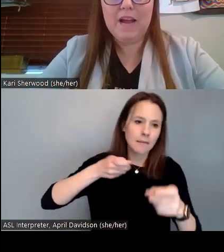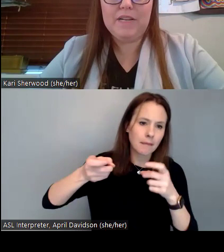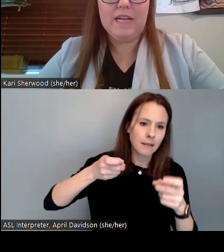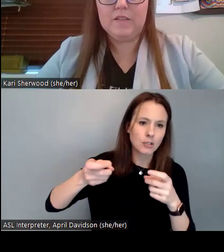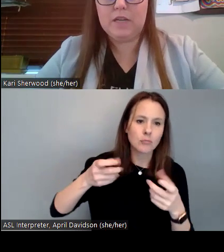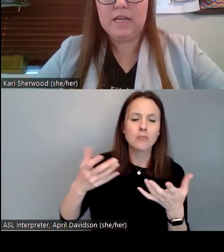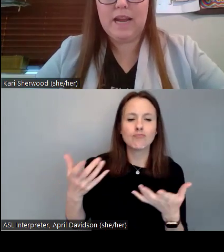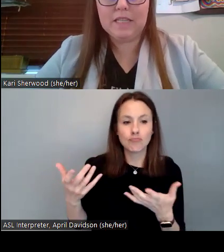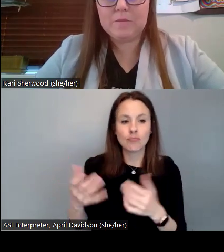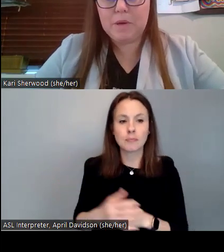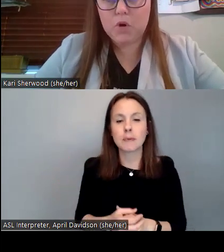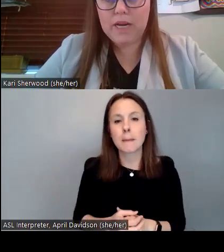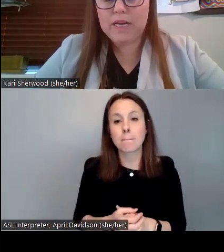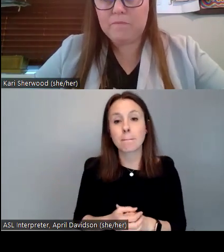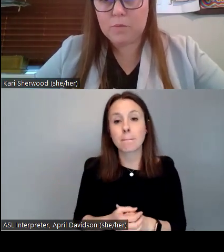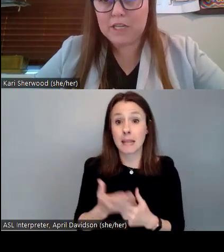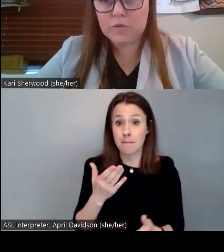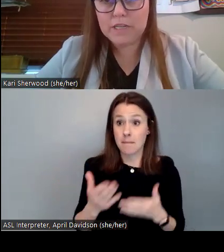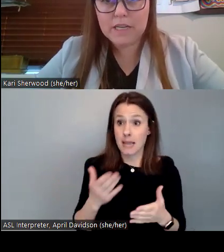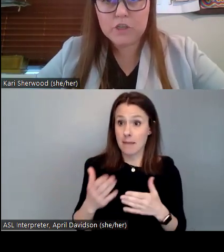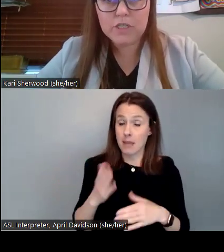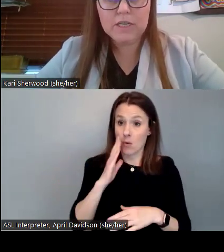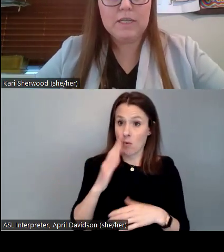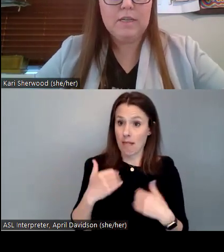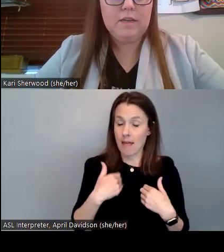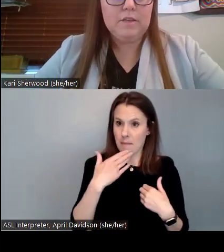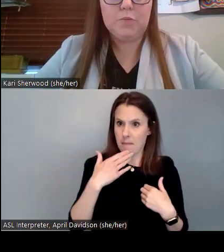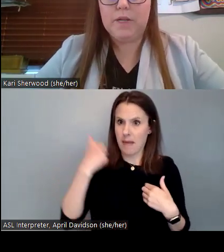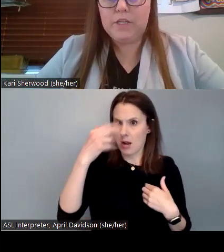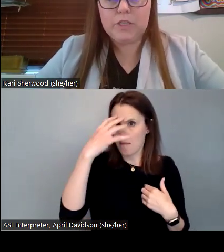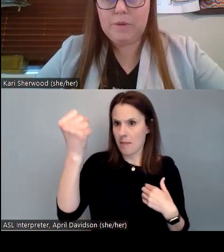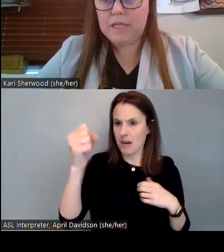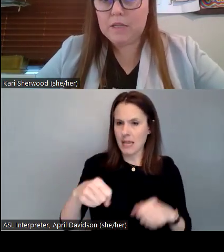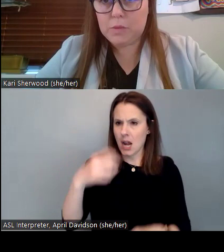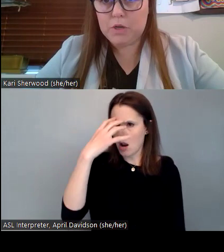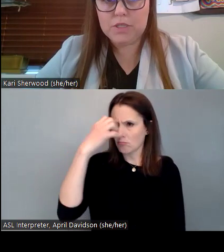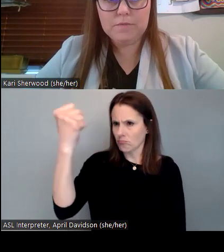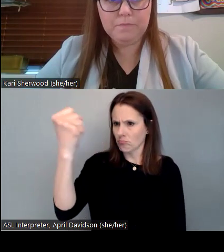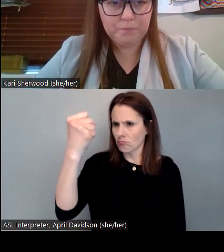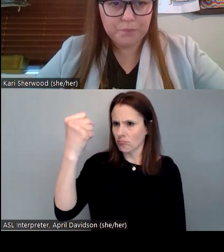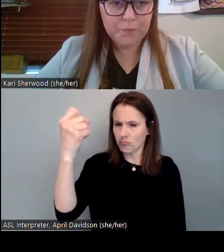have enhanced memory and information retention. This really just depends on the person.